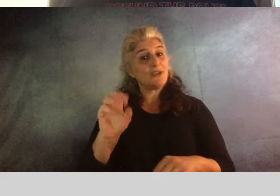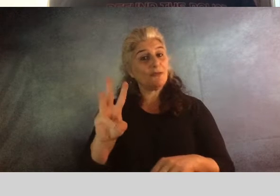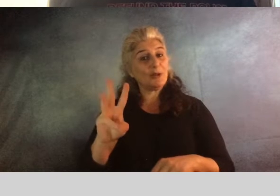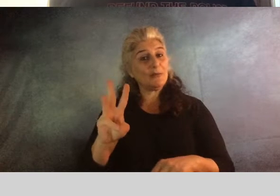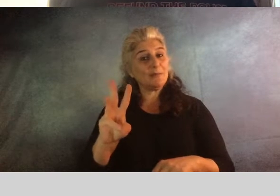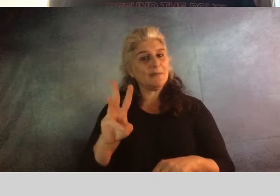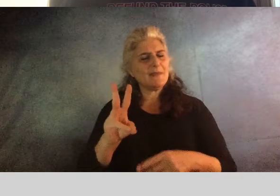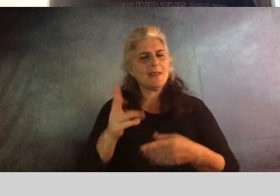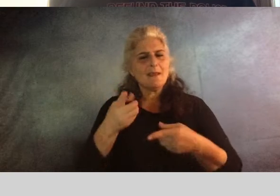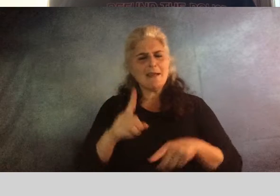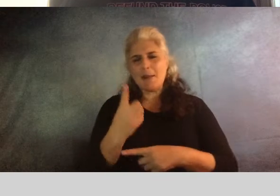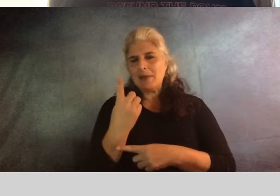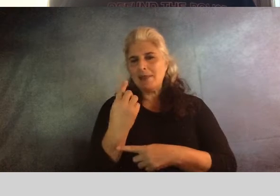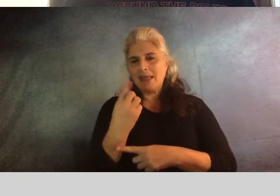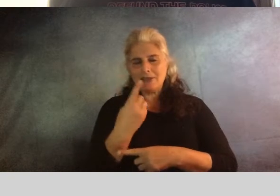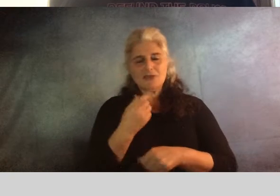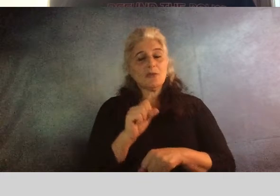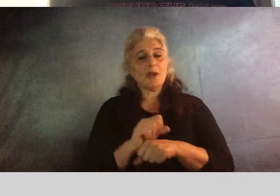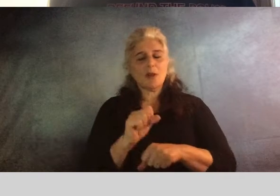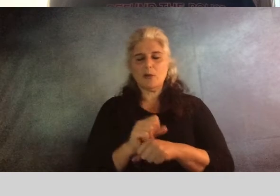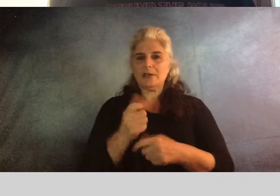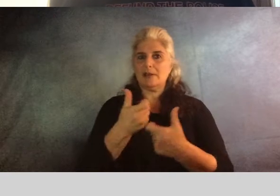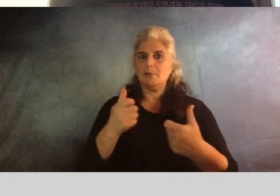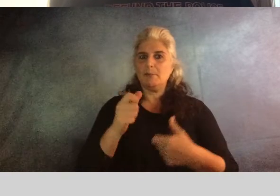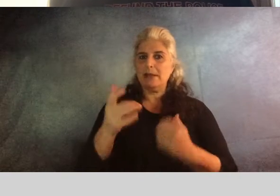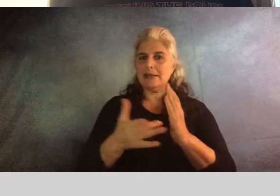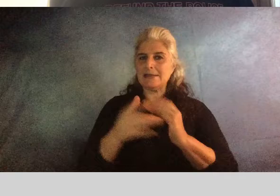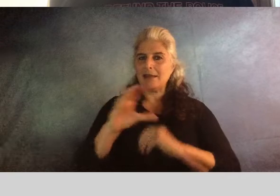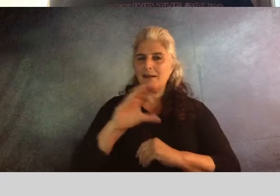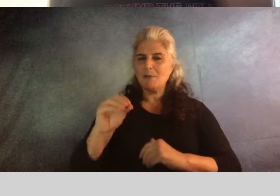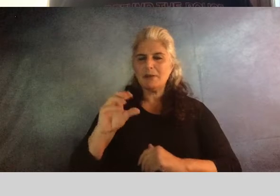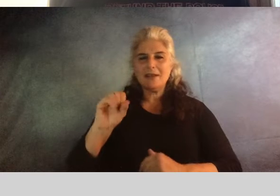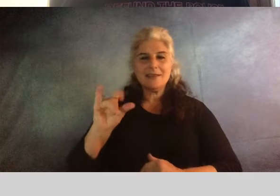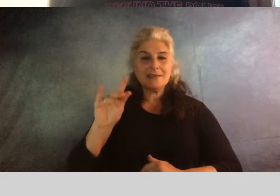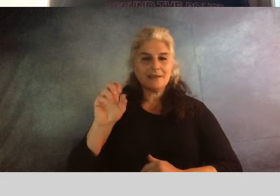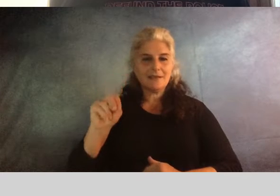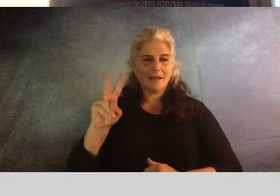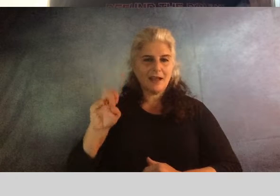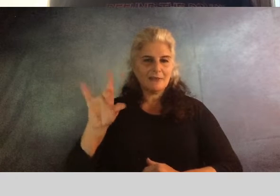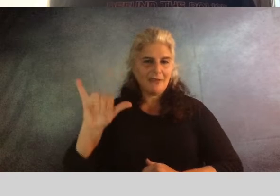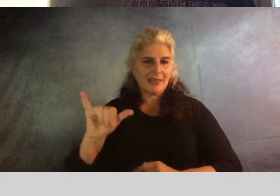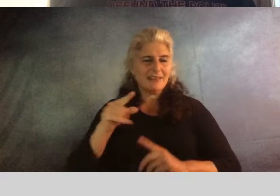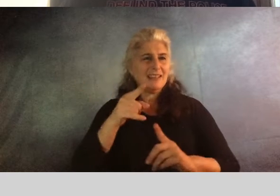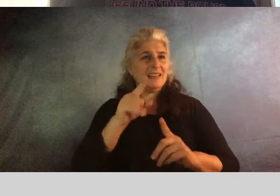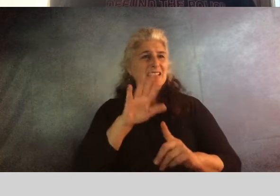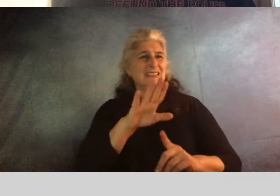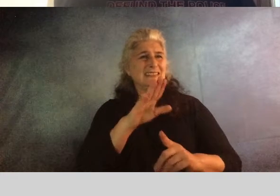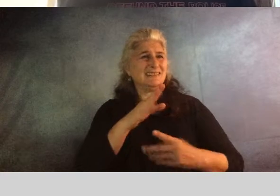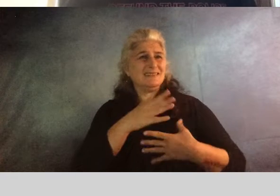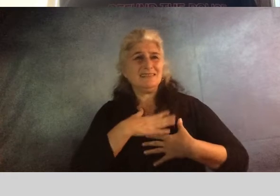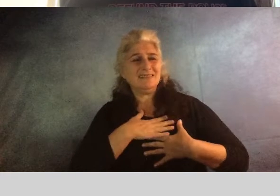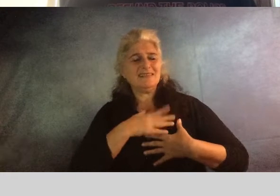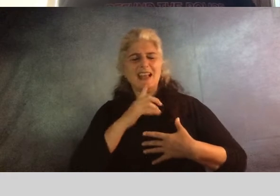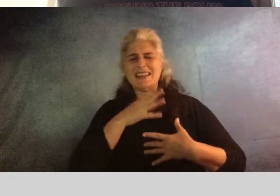I became interested in this topic last year after I quit my job at a big Silicon Valley tech company. Driven by a crisis of conscience